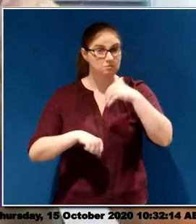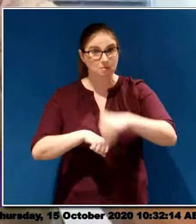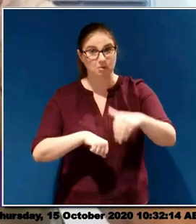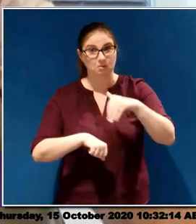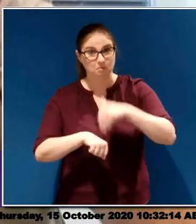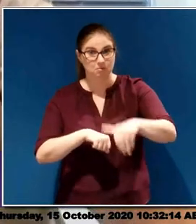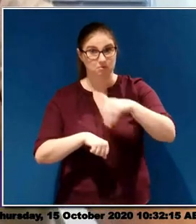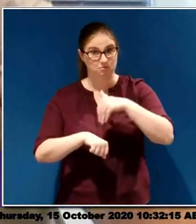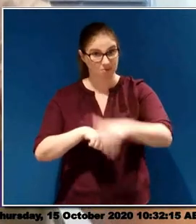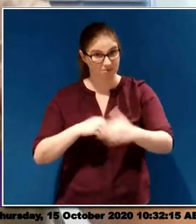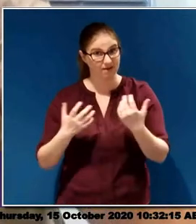That never ended.